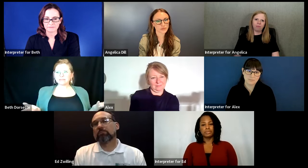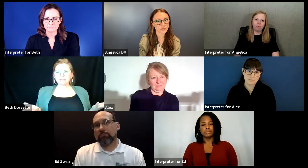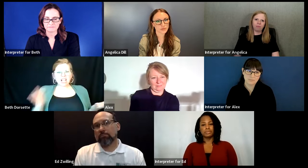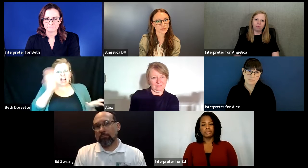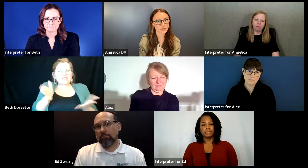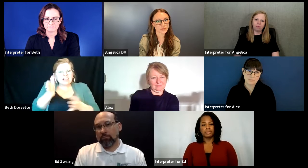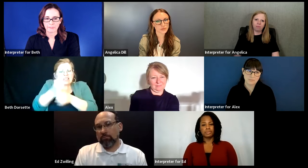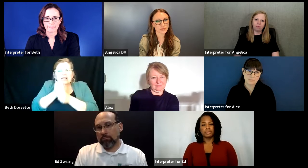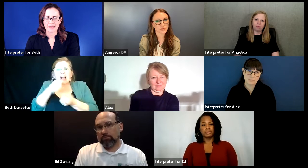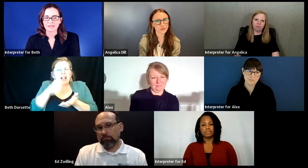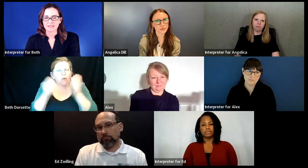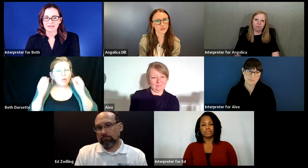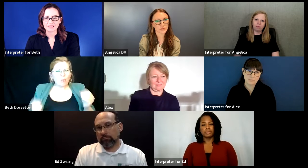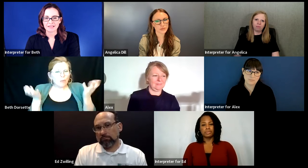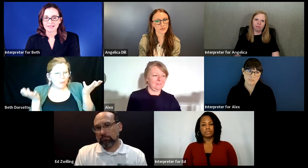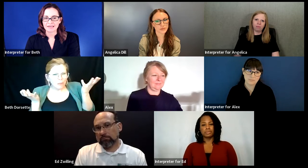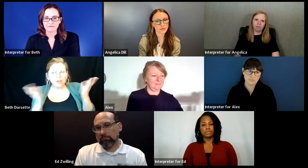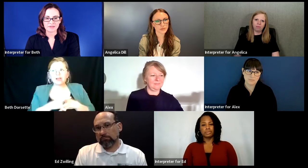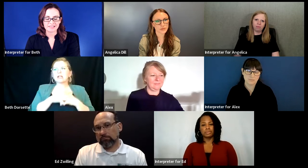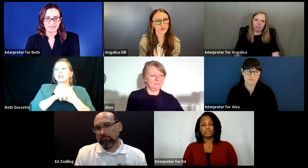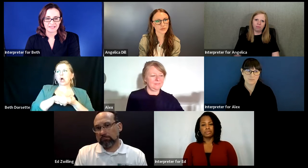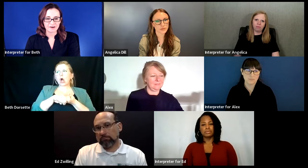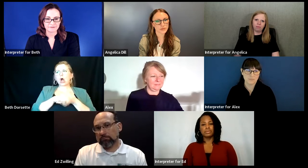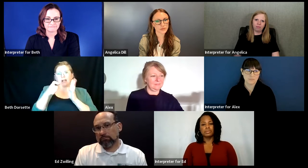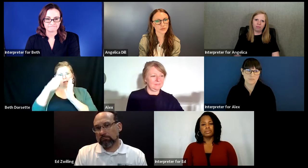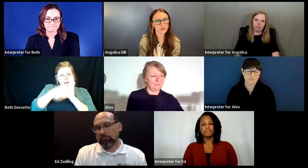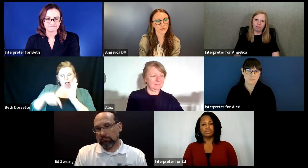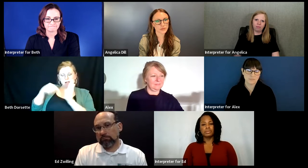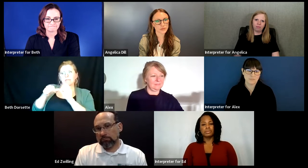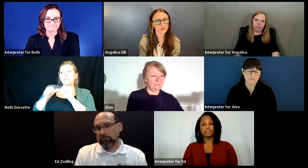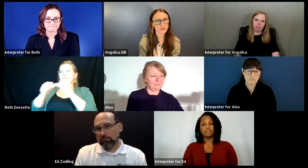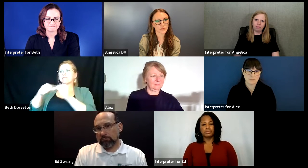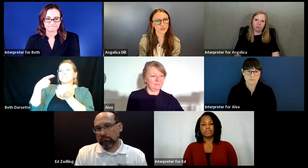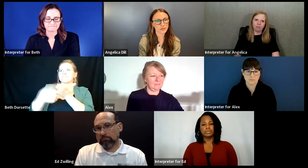They stated that they never received a letter.